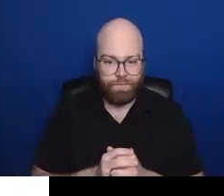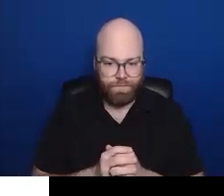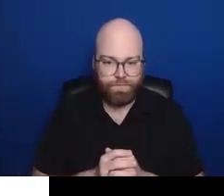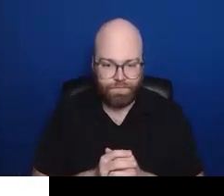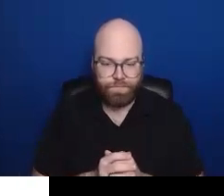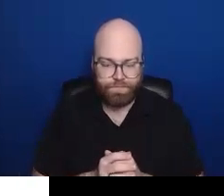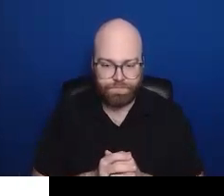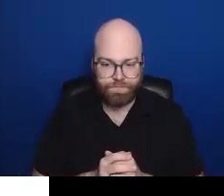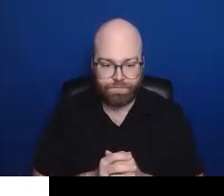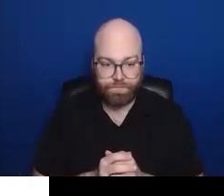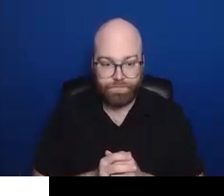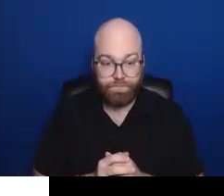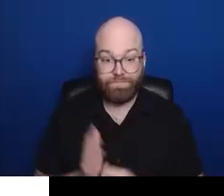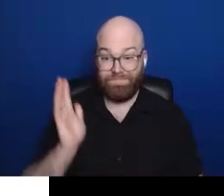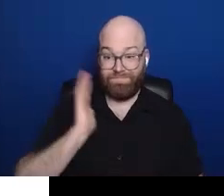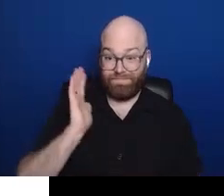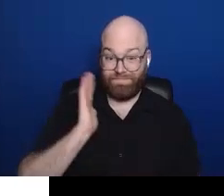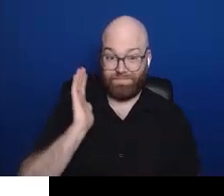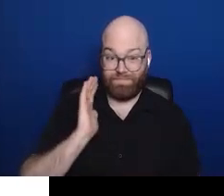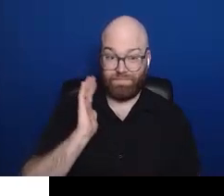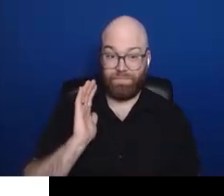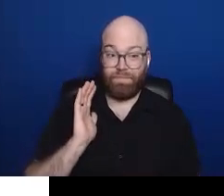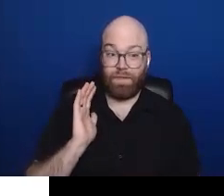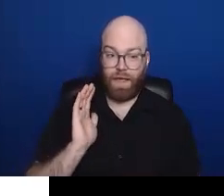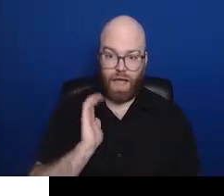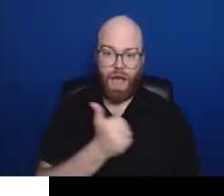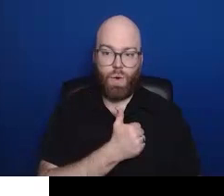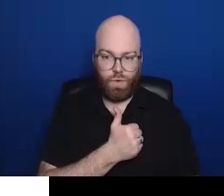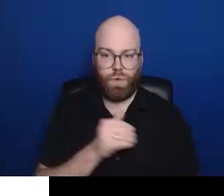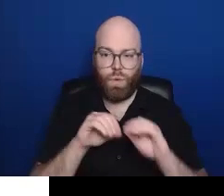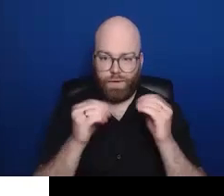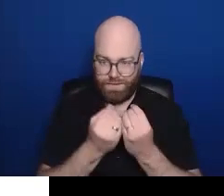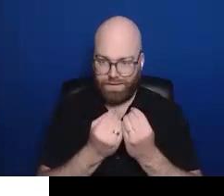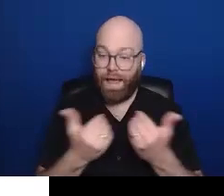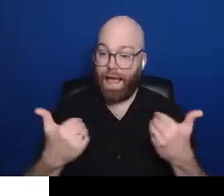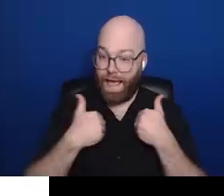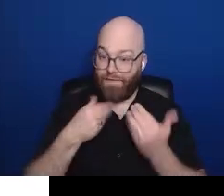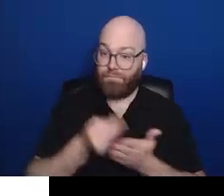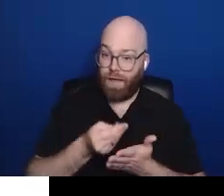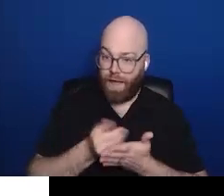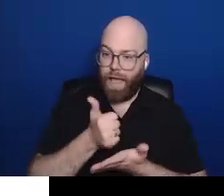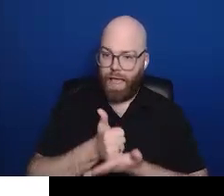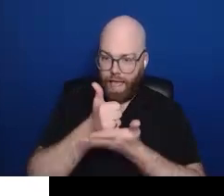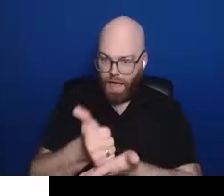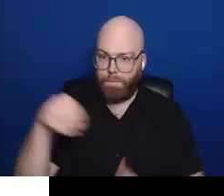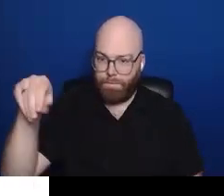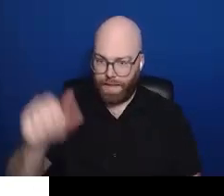In the past, the UFW Foundation had funds to cover the cost for deferred action status applications and work permits.